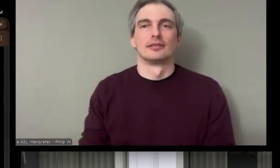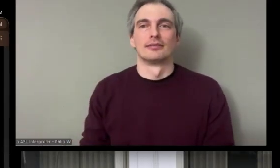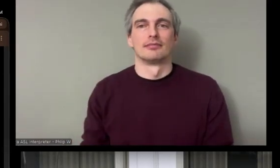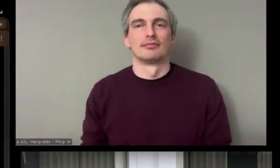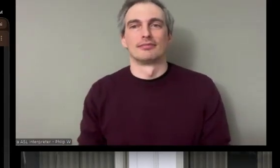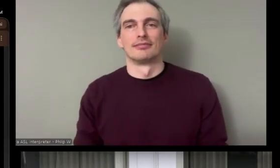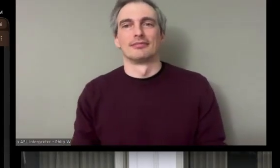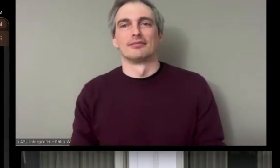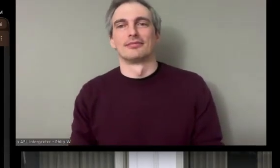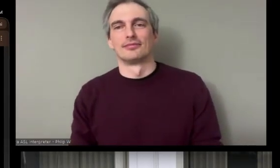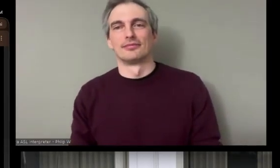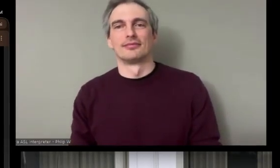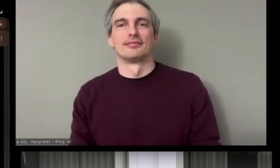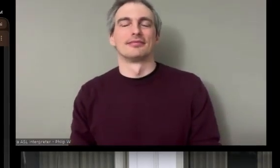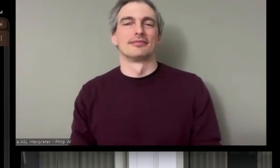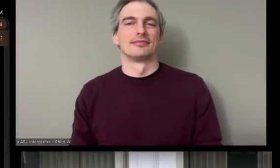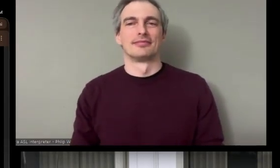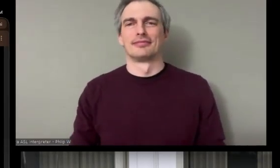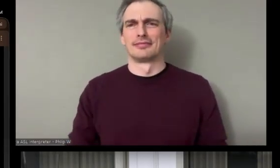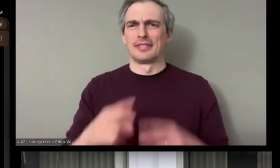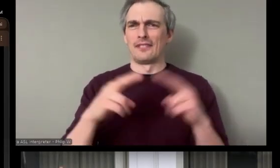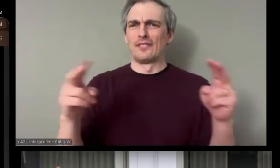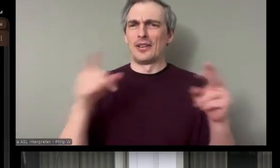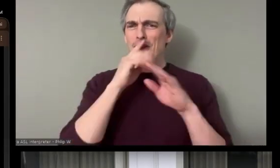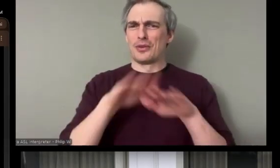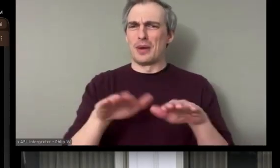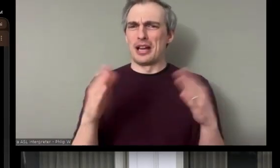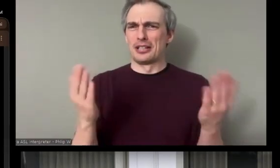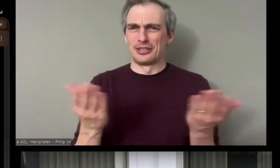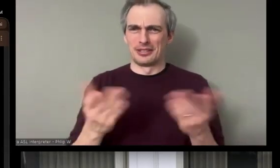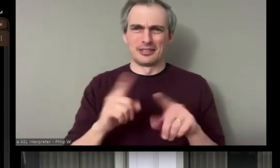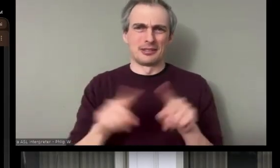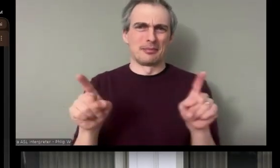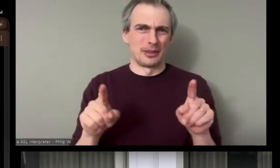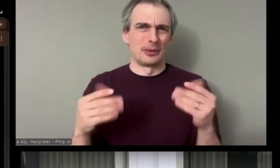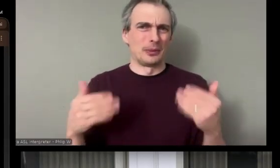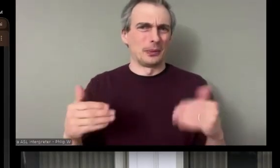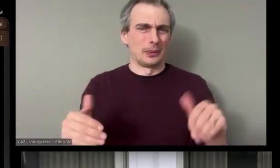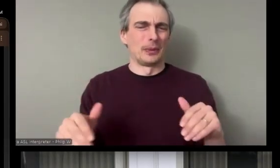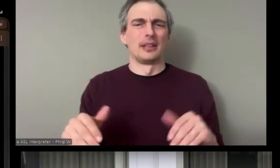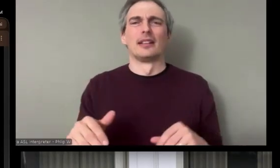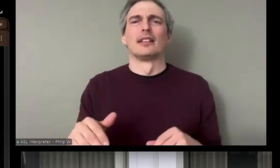It's very quiet here. But it's like... ooOOOp! Pitch up when I enter into the space.